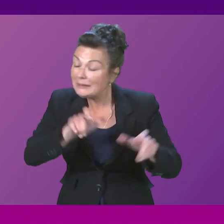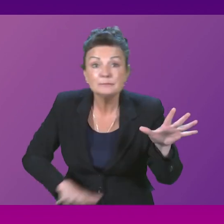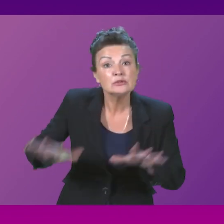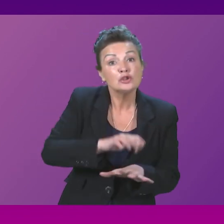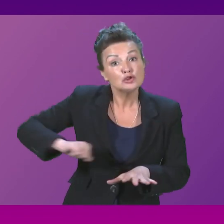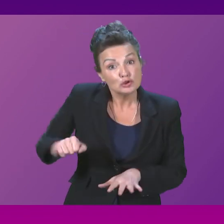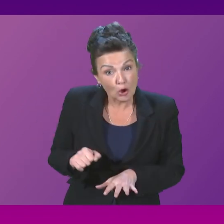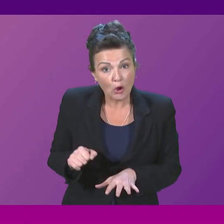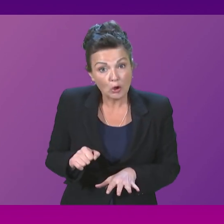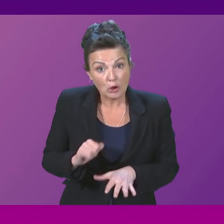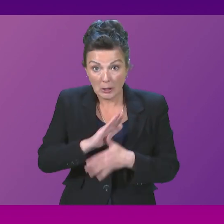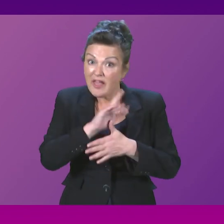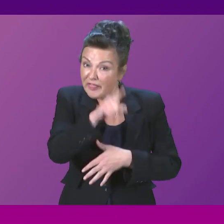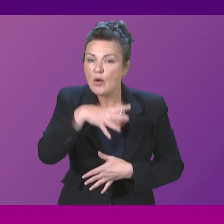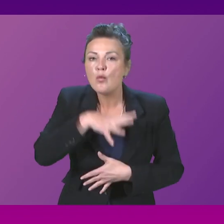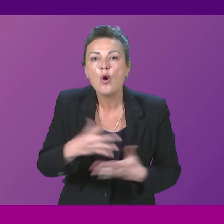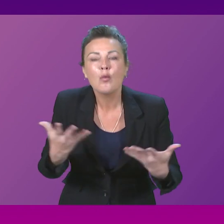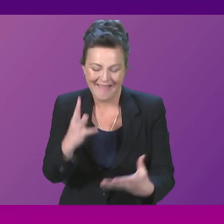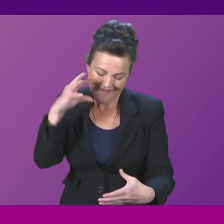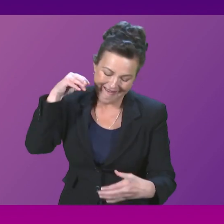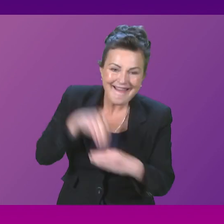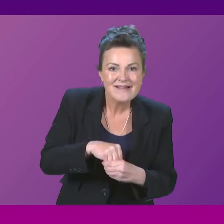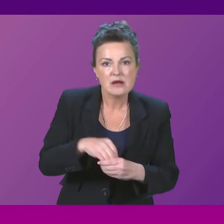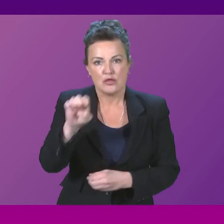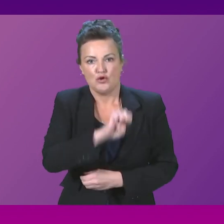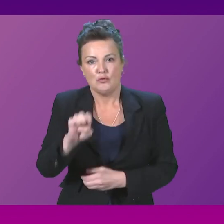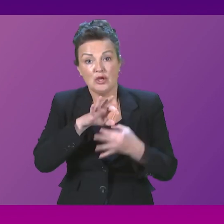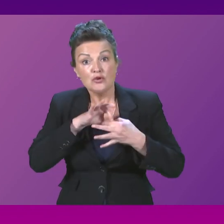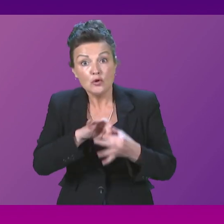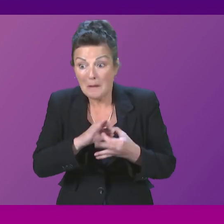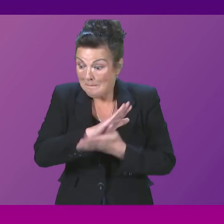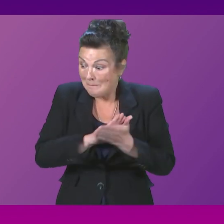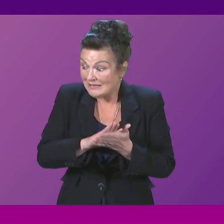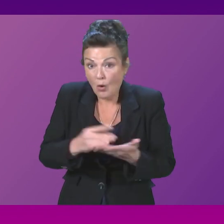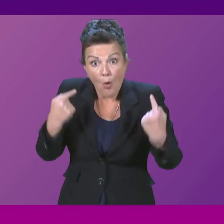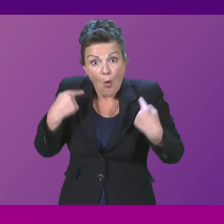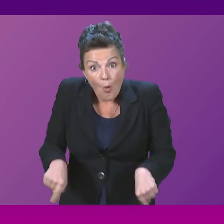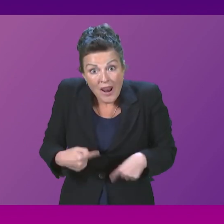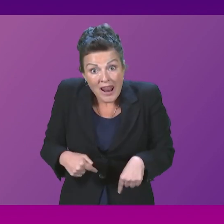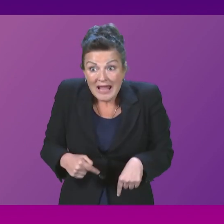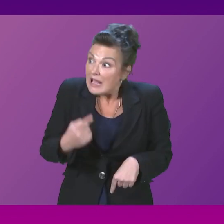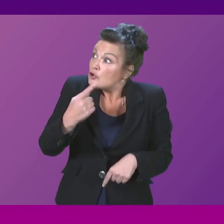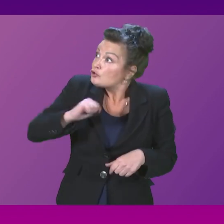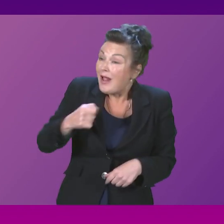that is inside the European Union—is now only available to Scotland if we become independent.